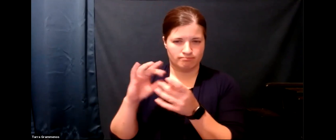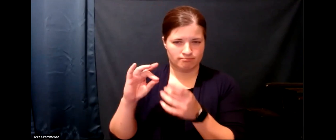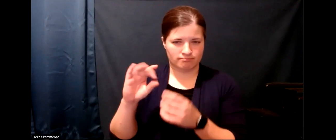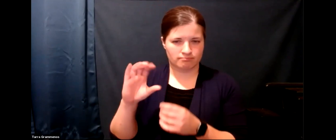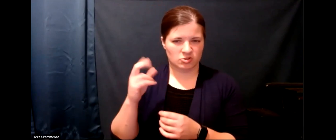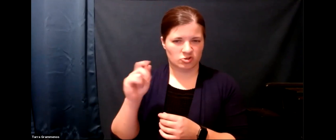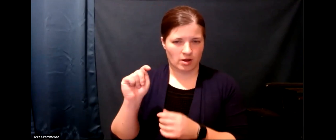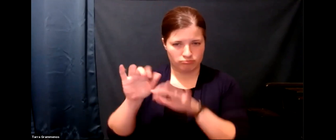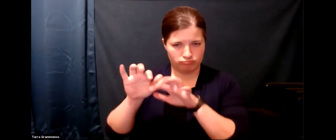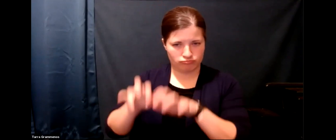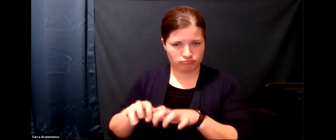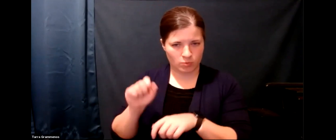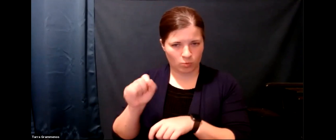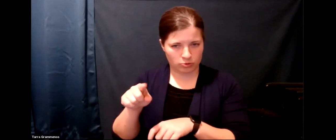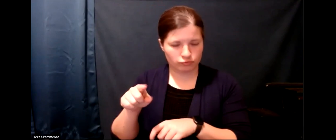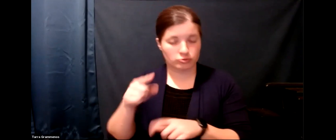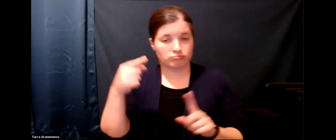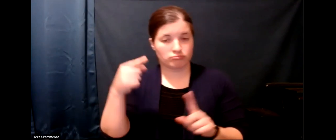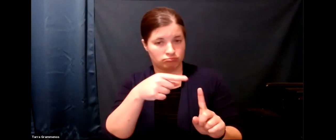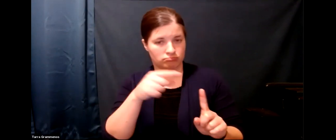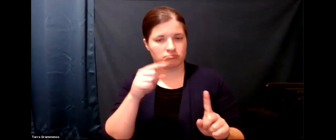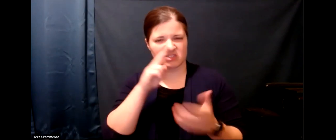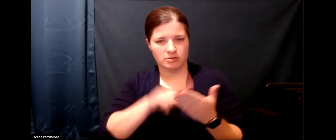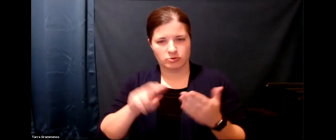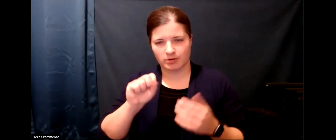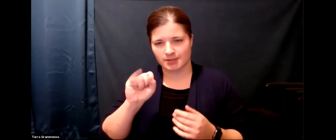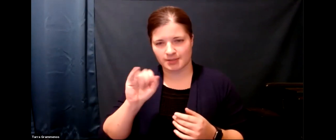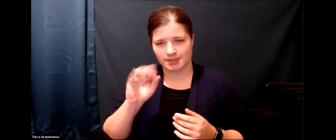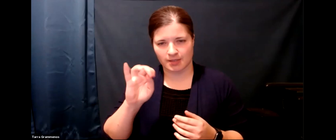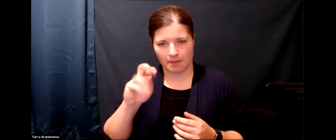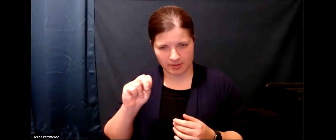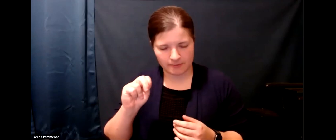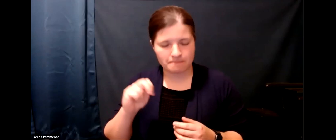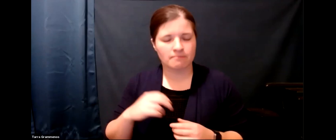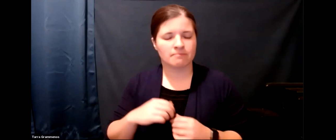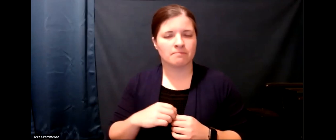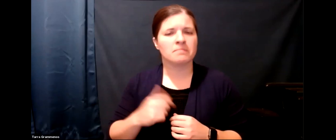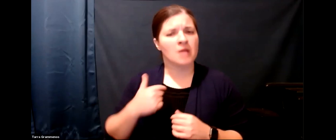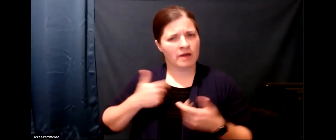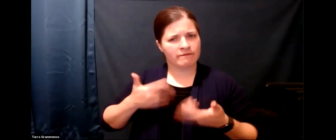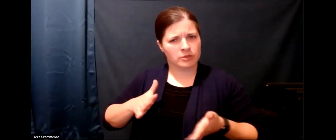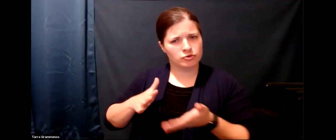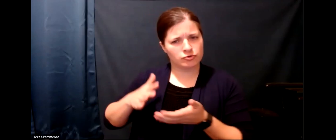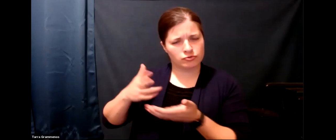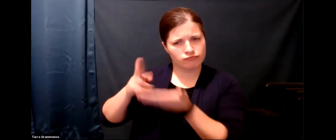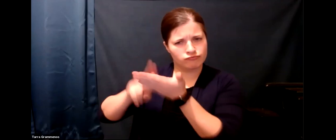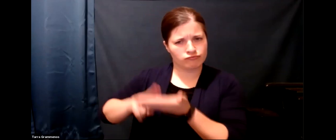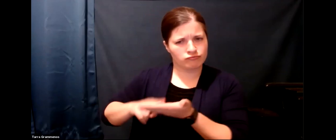relay. For Secretary Simon. I registered absentee ballot for the March election.